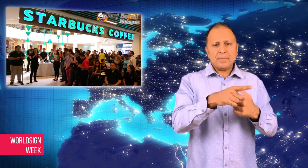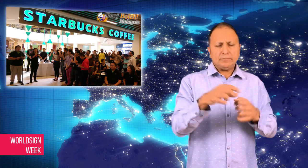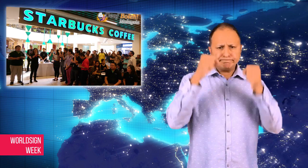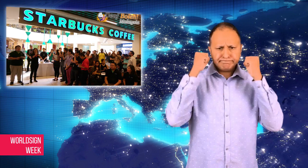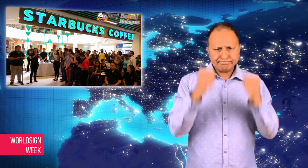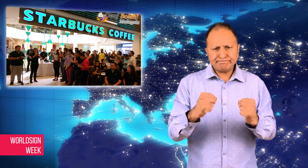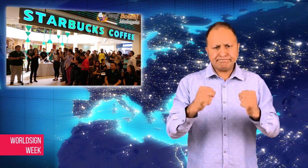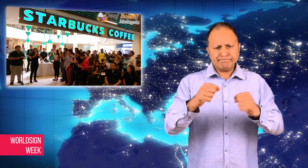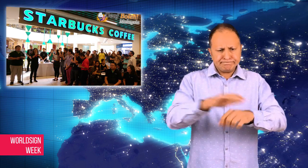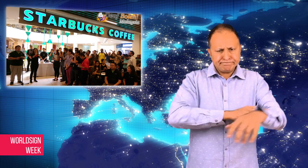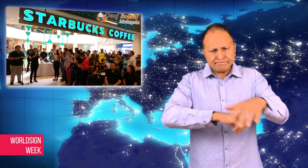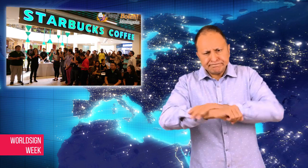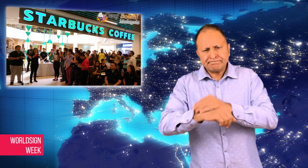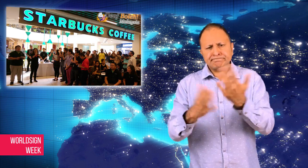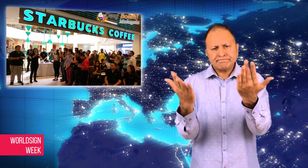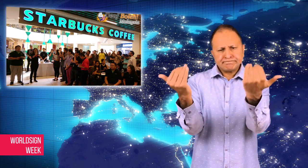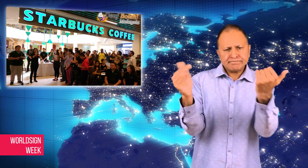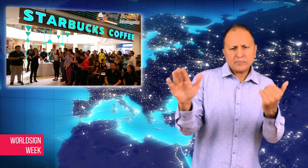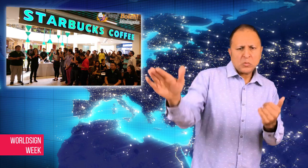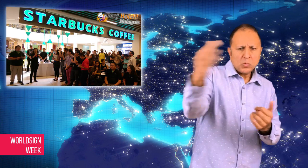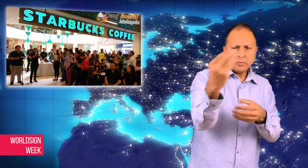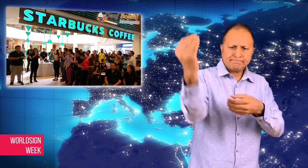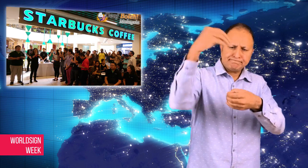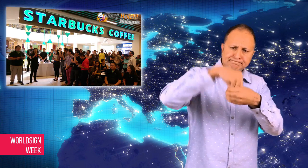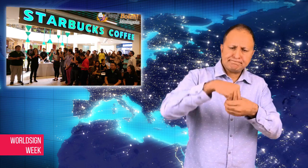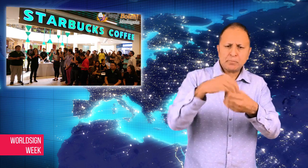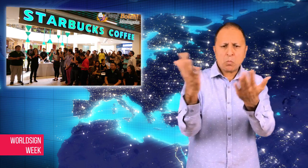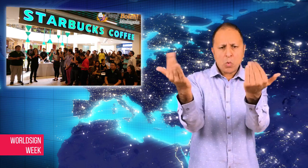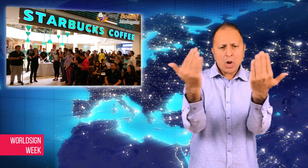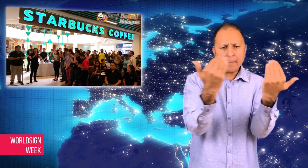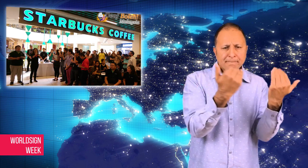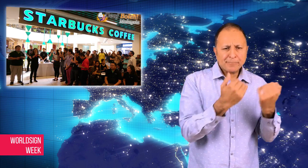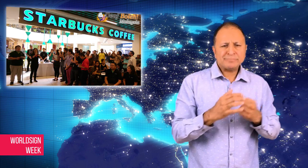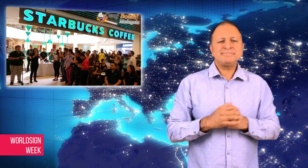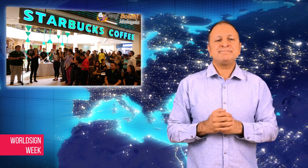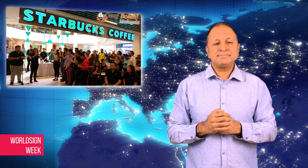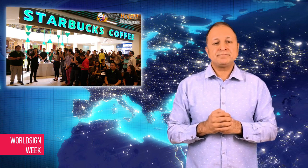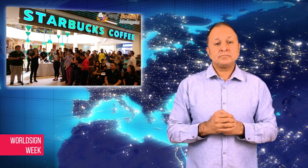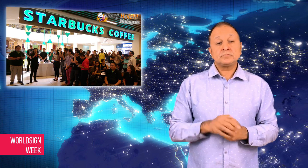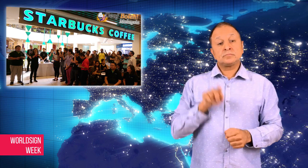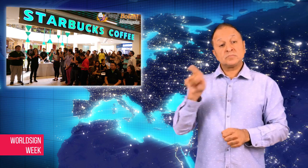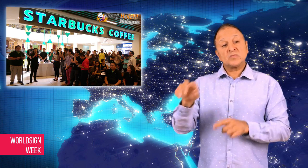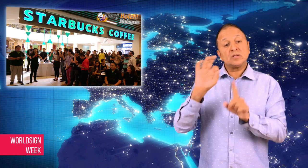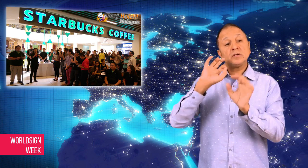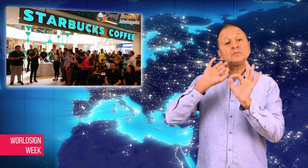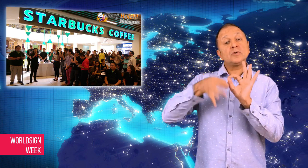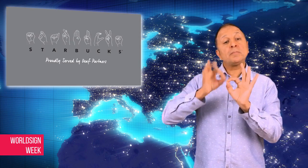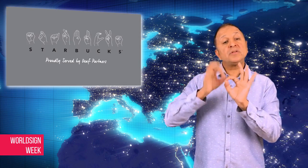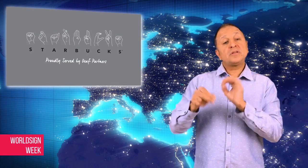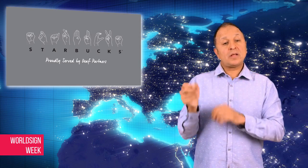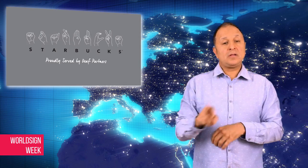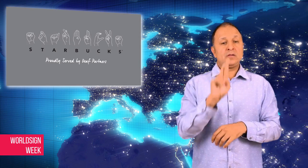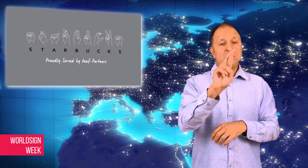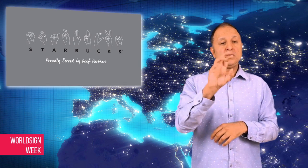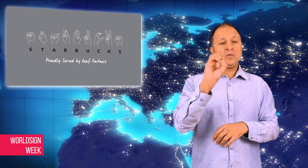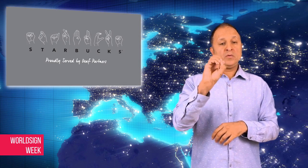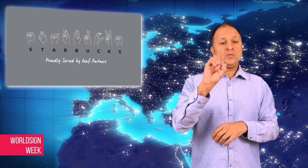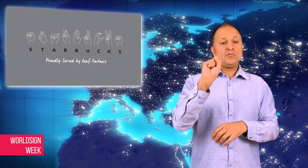welcomes one and all. Rose Ng from The